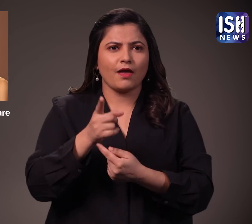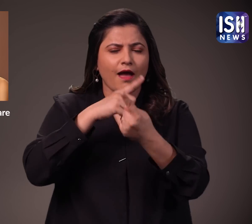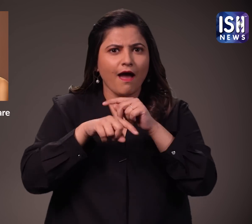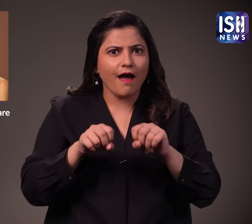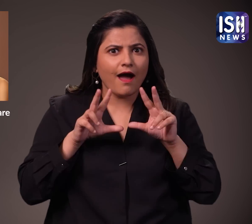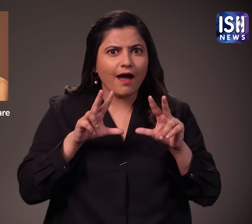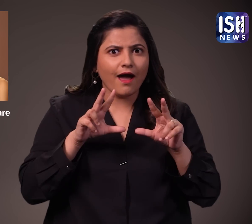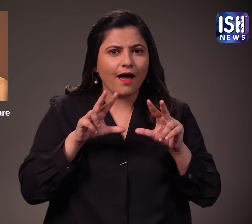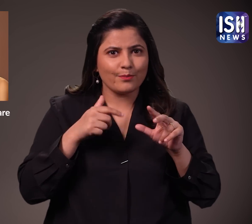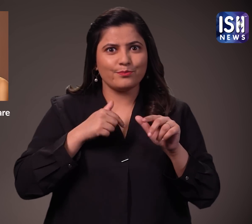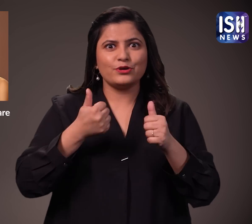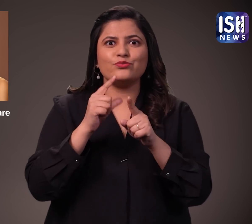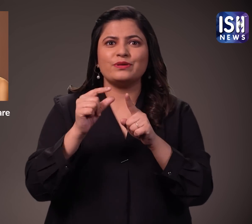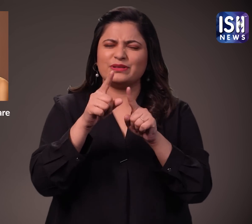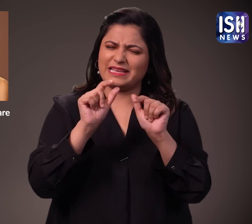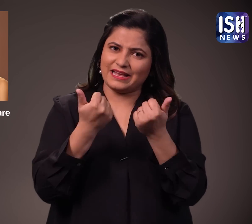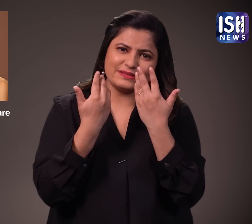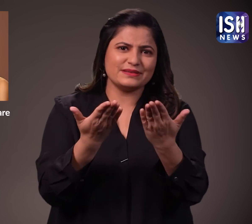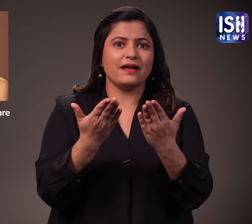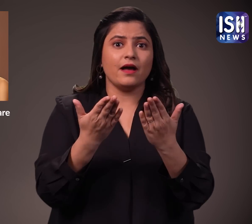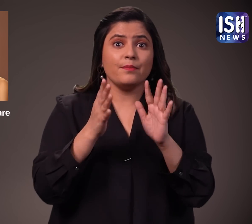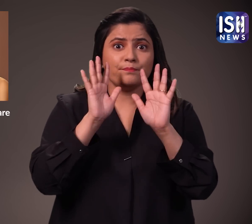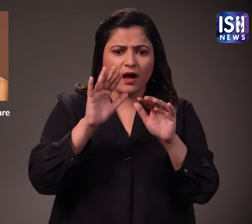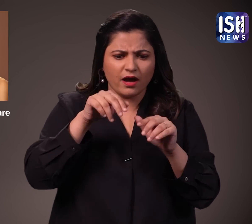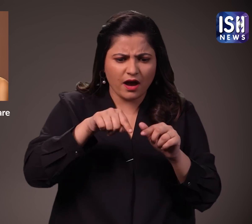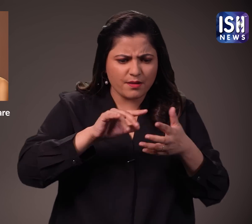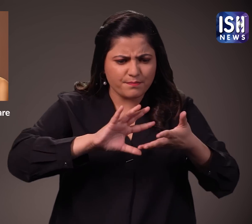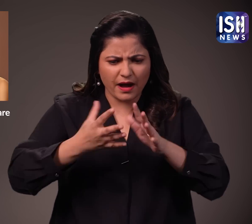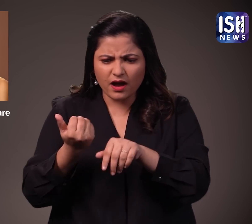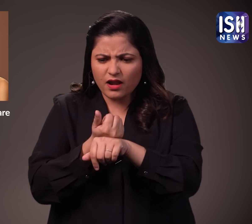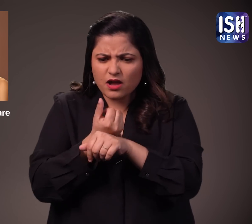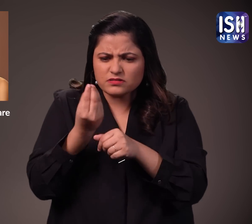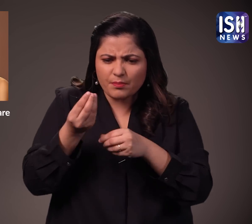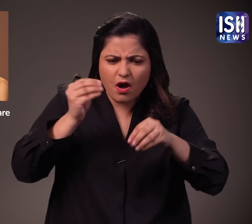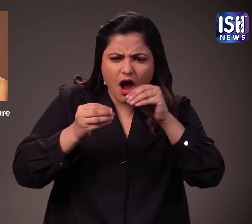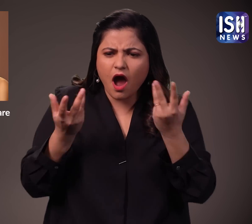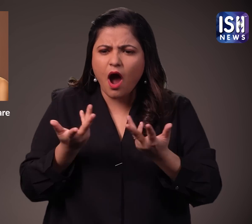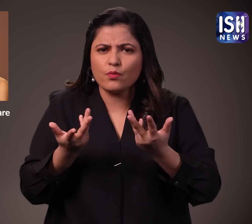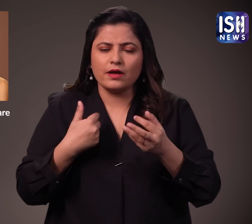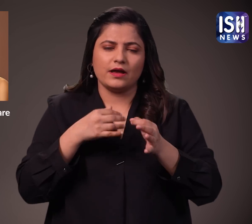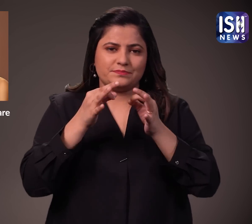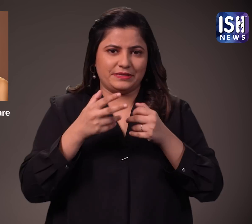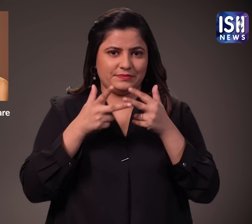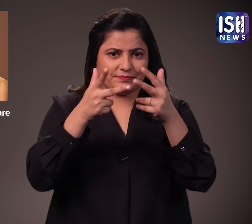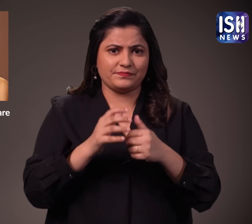These are all the amazing benefits of ghee. You can enjoy them, but how is it made? Let me explain